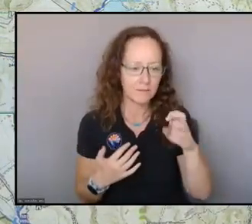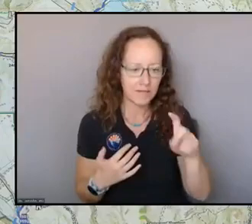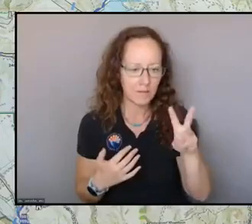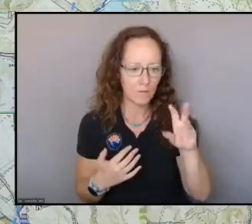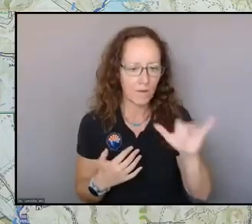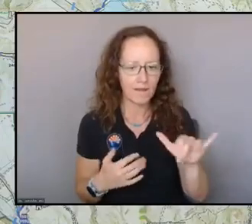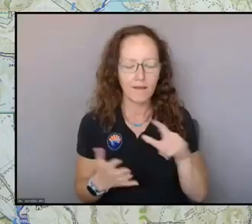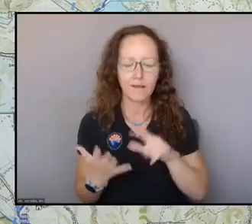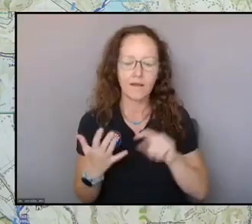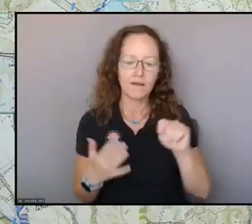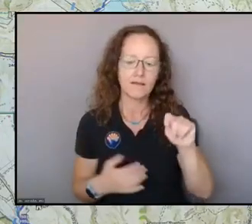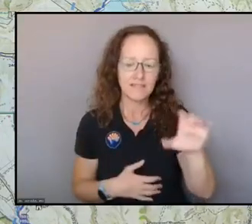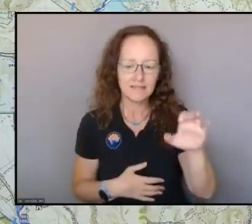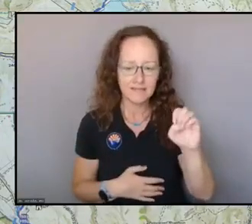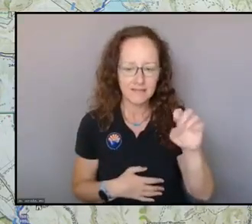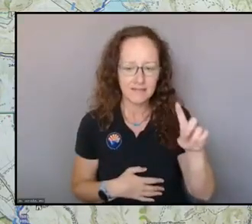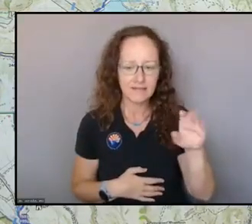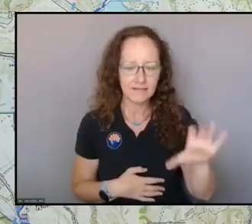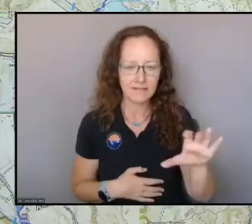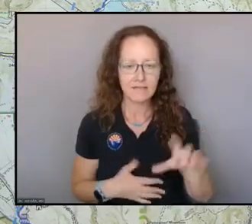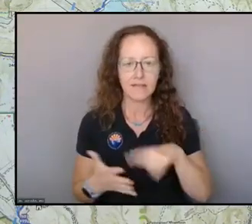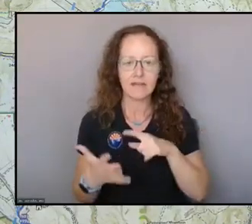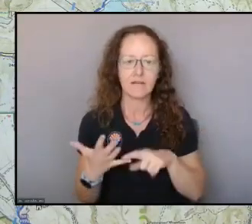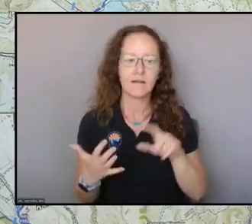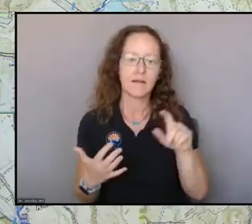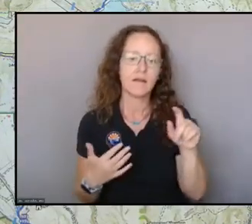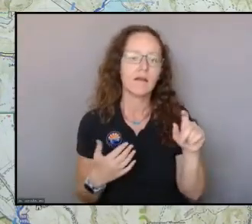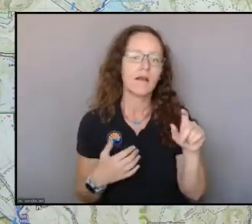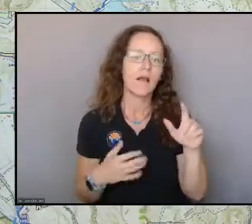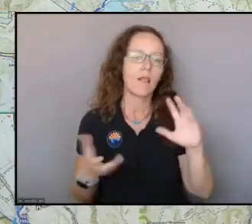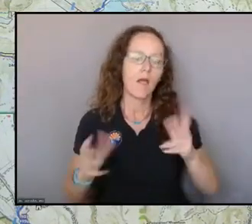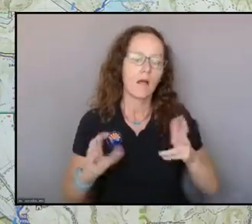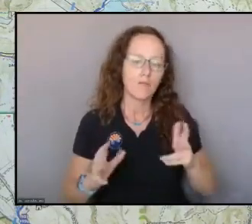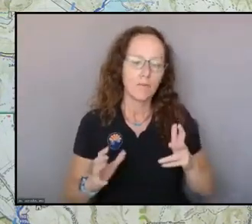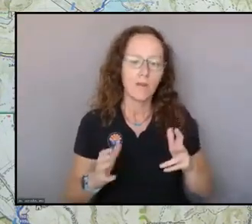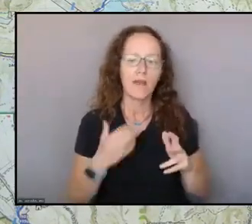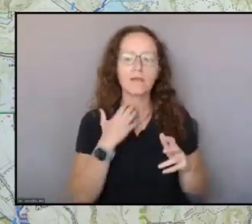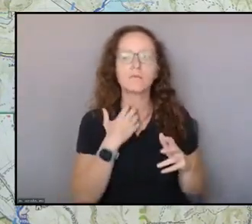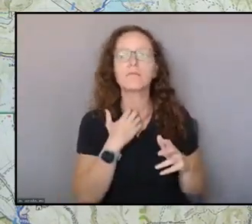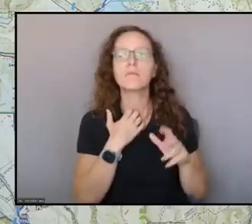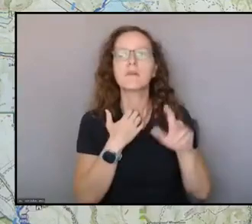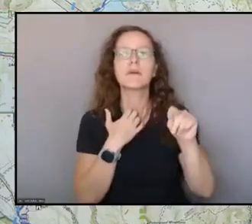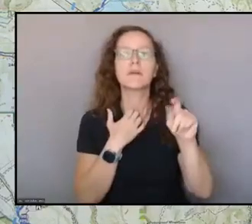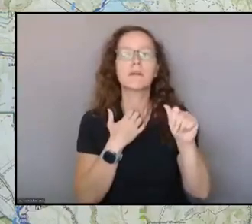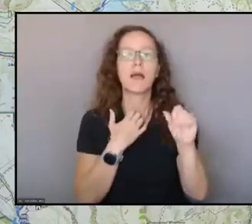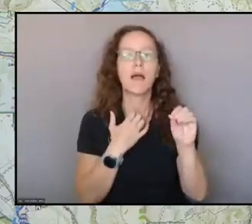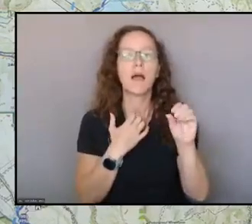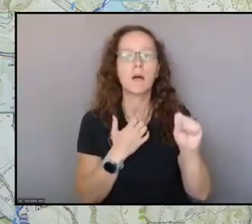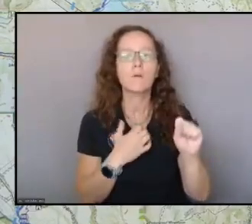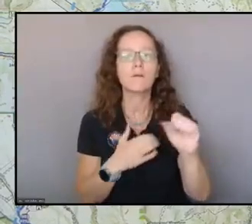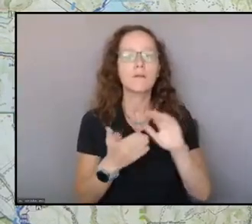ITALIAN, EAGLES, CLEAN SPARKLE LAUNDRY MAT AND TAOS